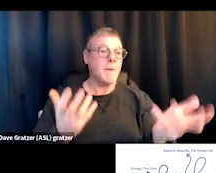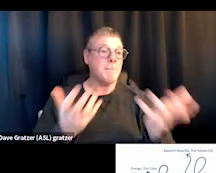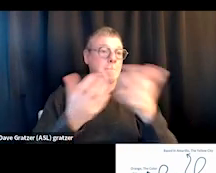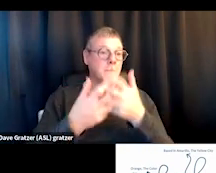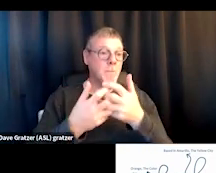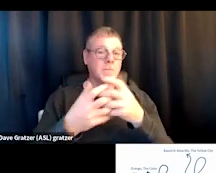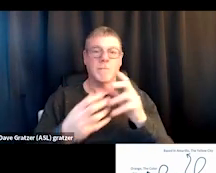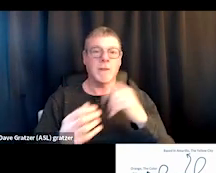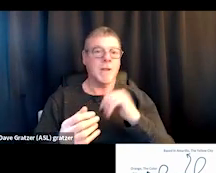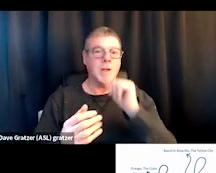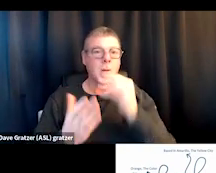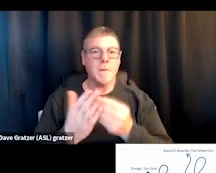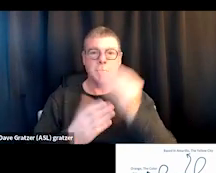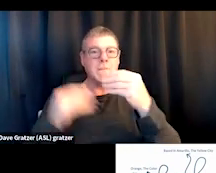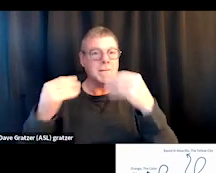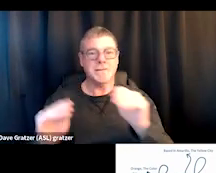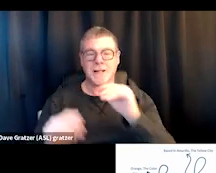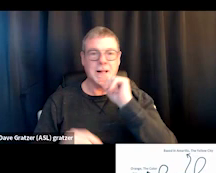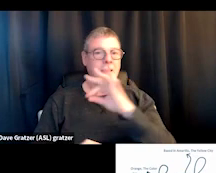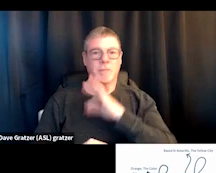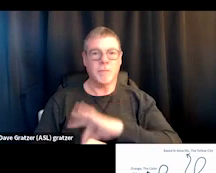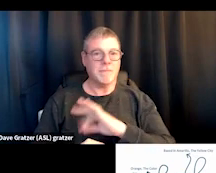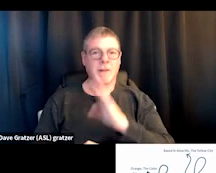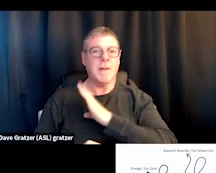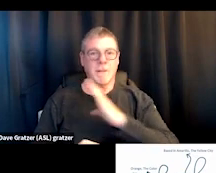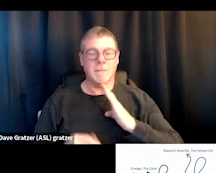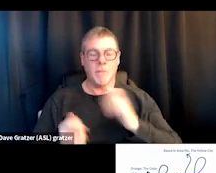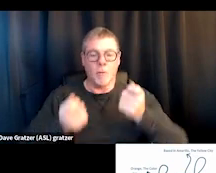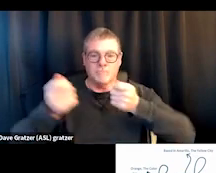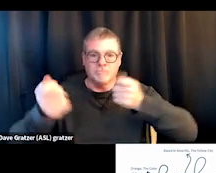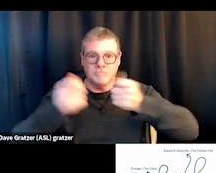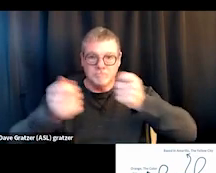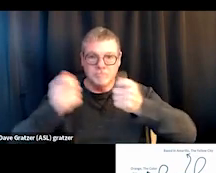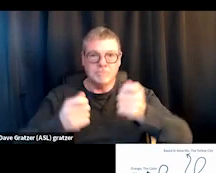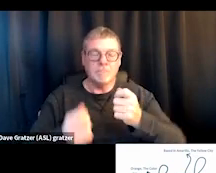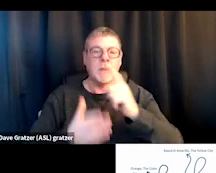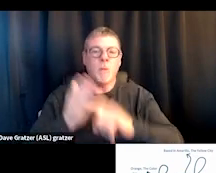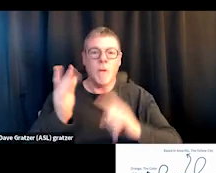you don't buy and sell nonprofits, you know, through board governance, what happens is you have an opportunity